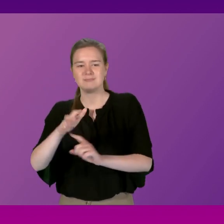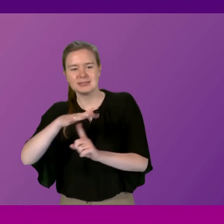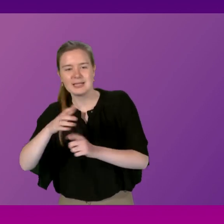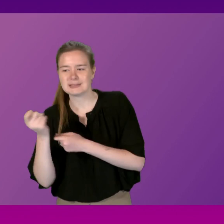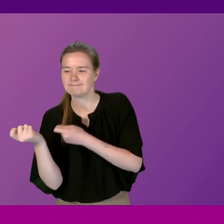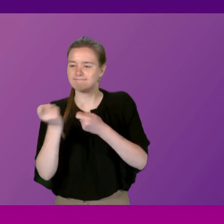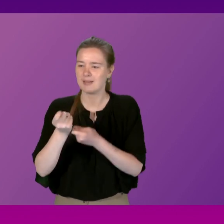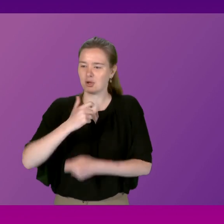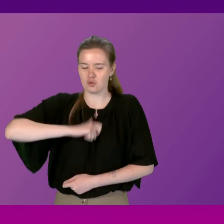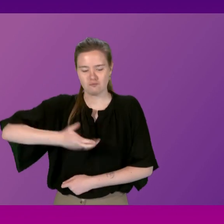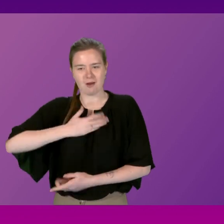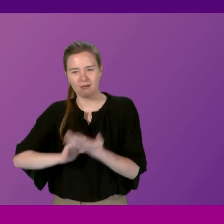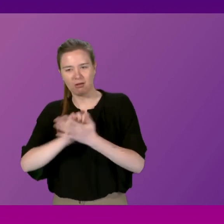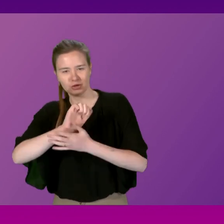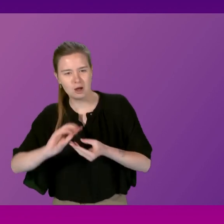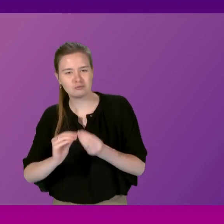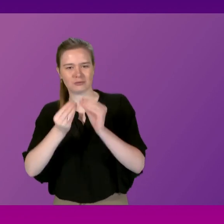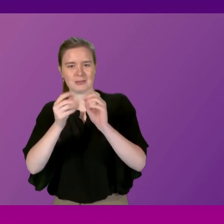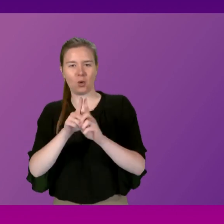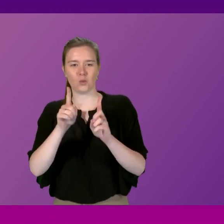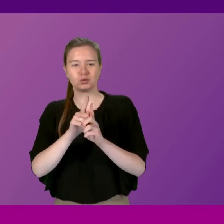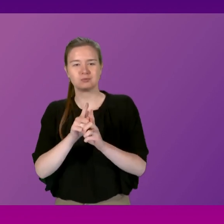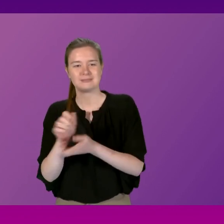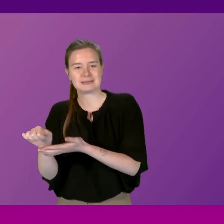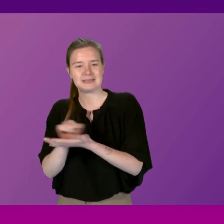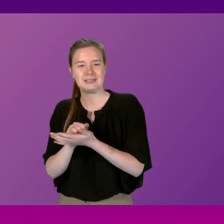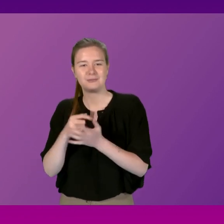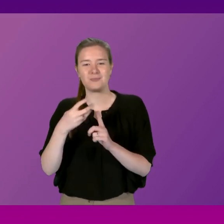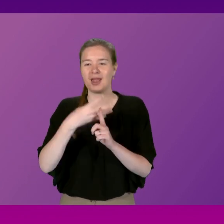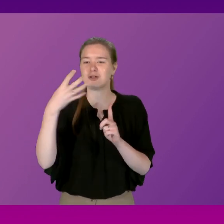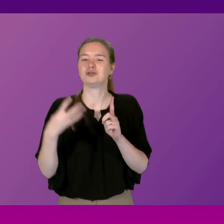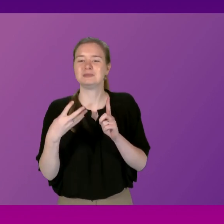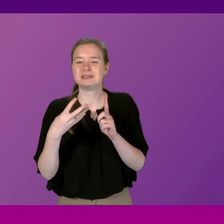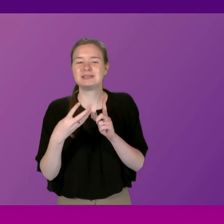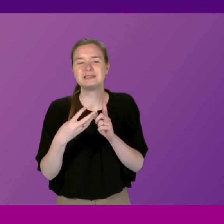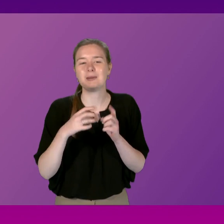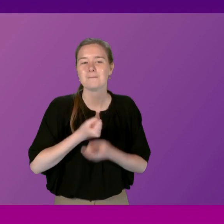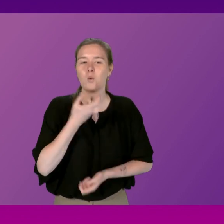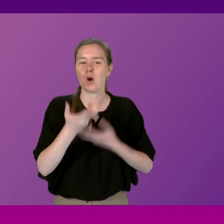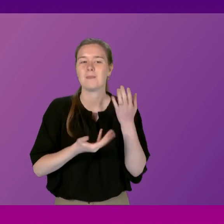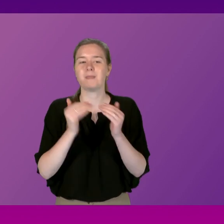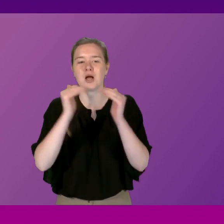create a human rights culture and—to steal a line from the LGBT poet laureate—make equality fact.